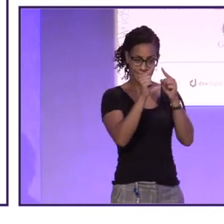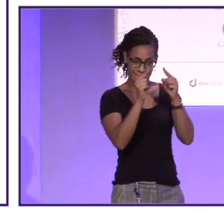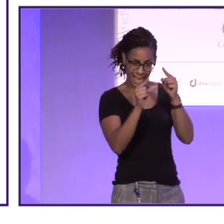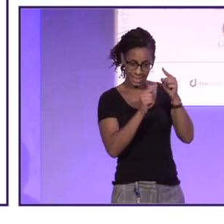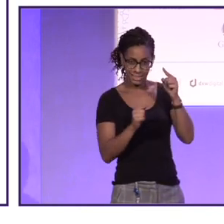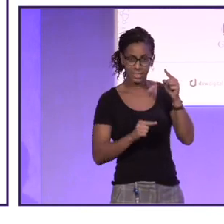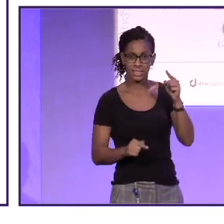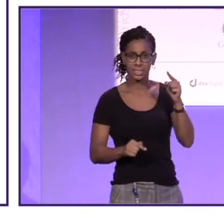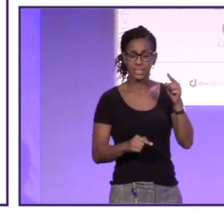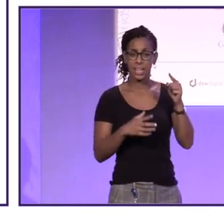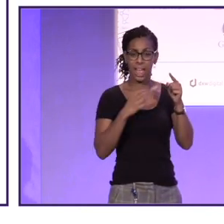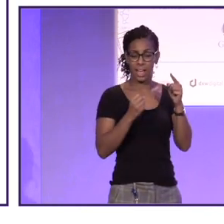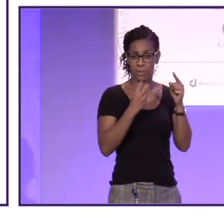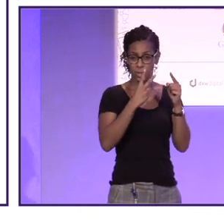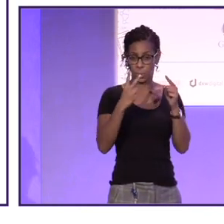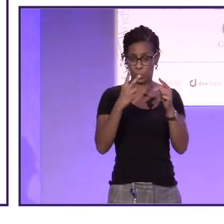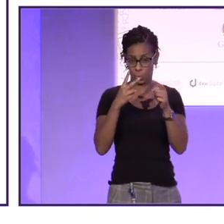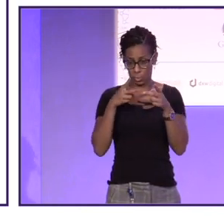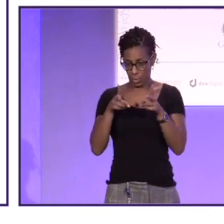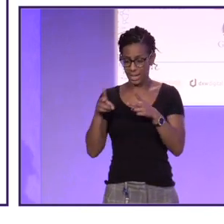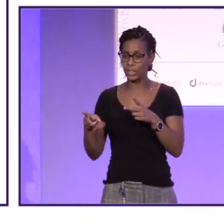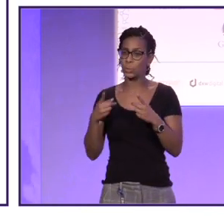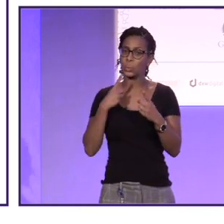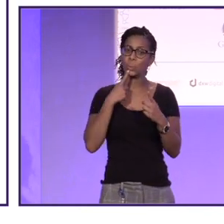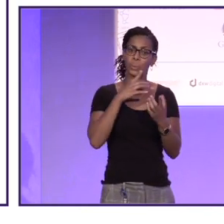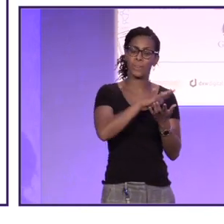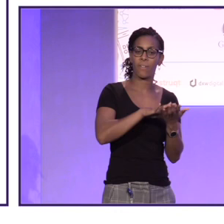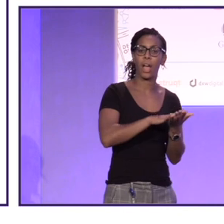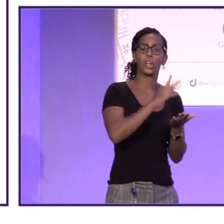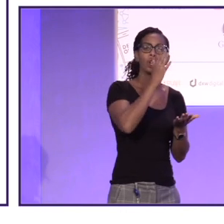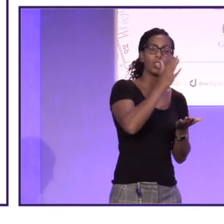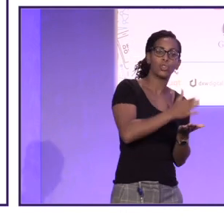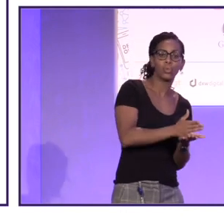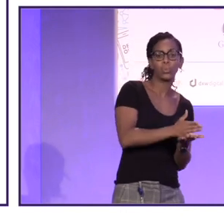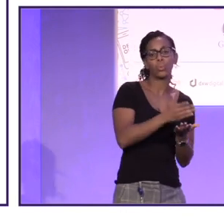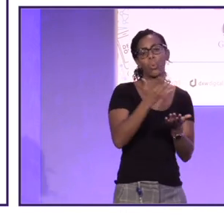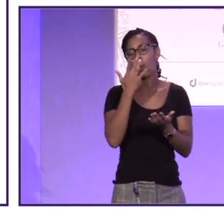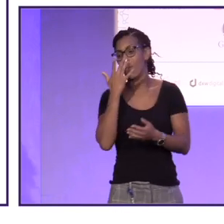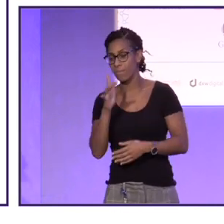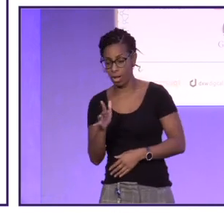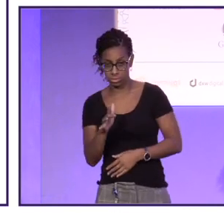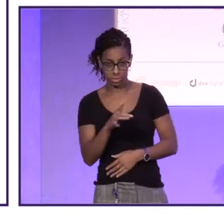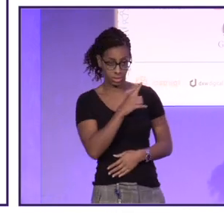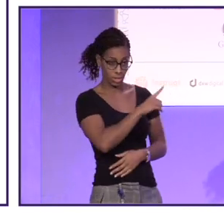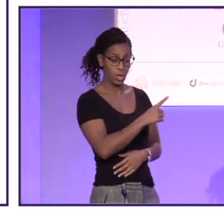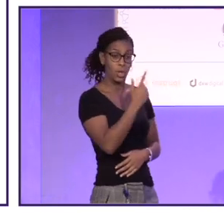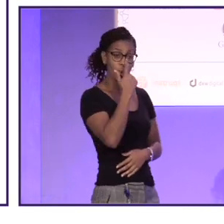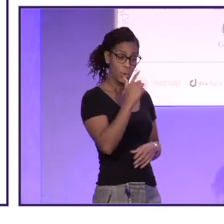There's 22 ways to define true and false in the YAML. You can literally write no in various